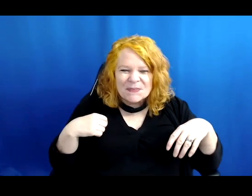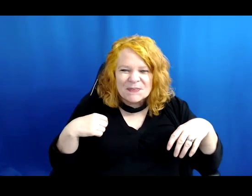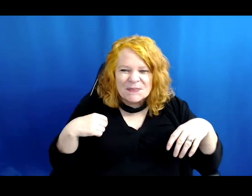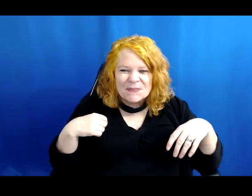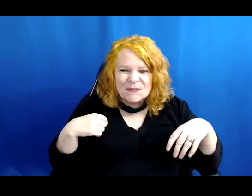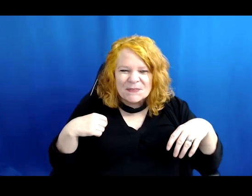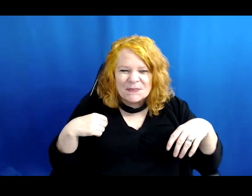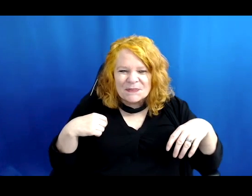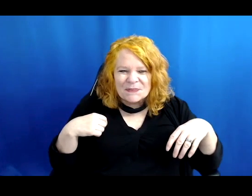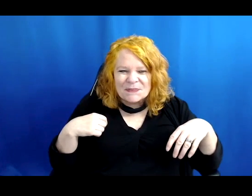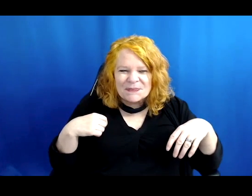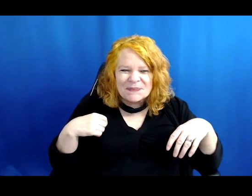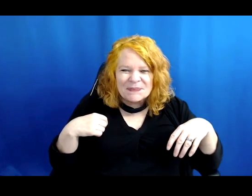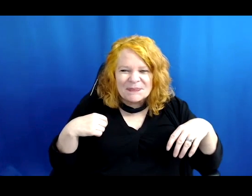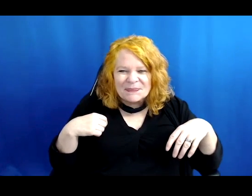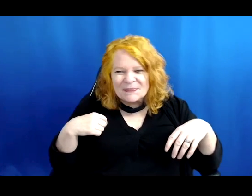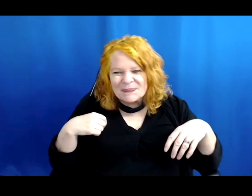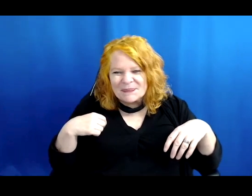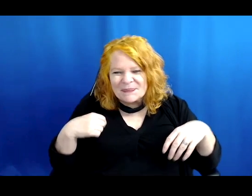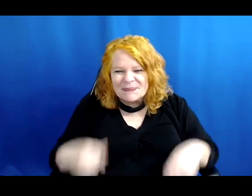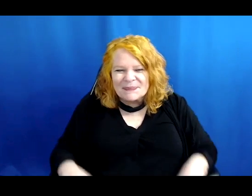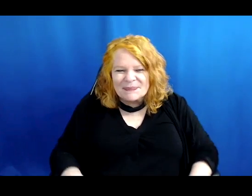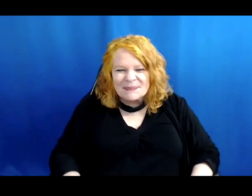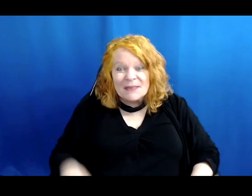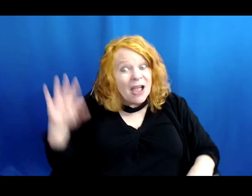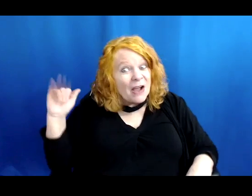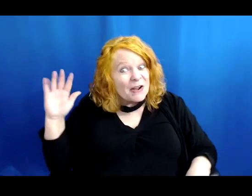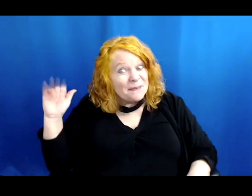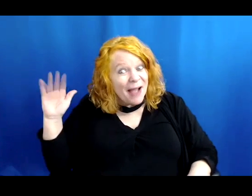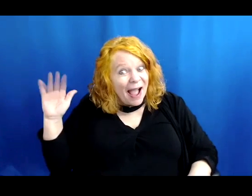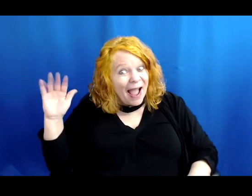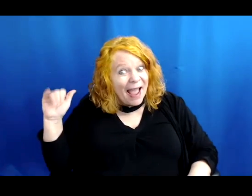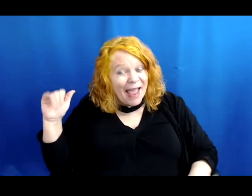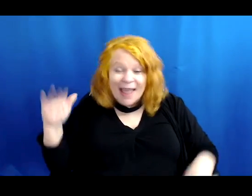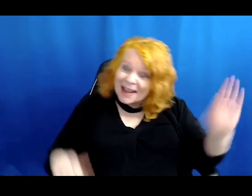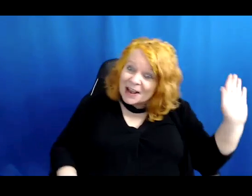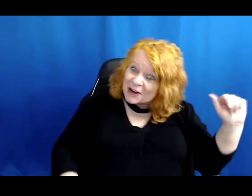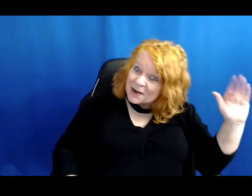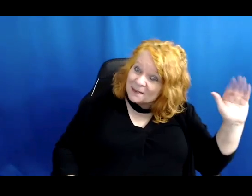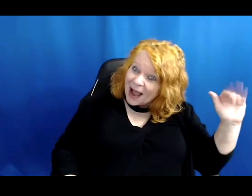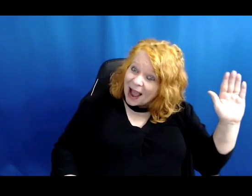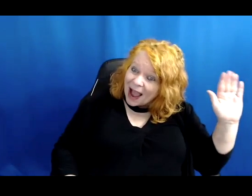WOOH. WOO WOO WOO WOO WOO! GOODBYE. GOODBYE. GOODBYE!